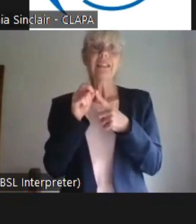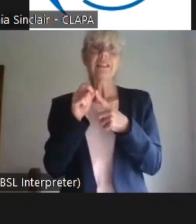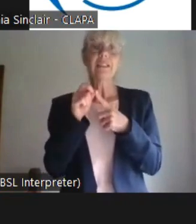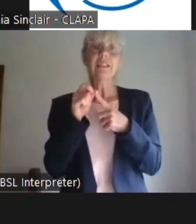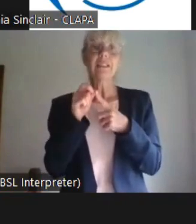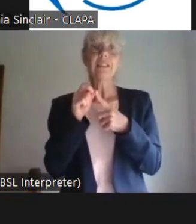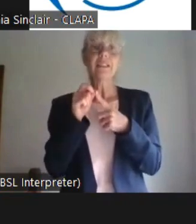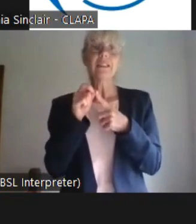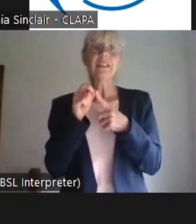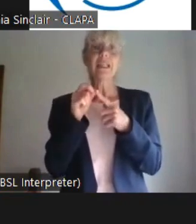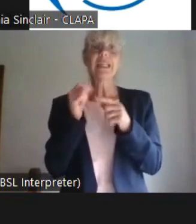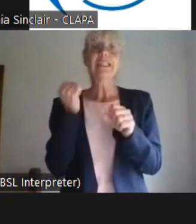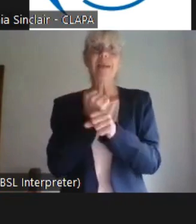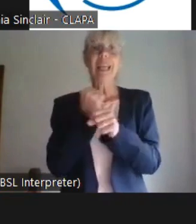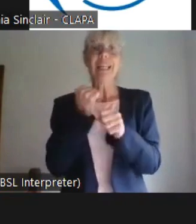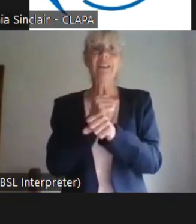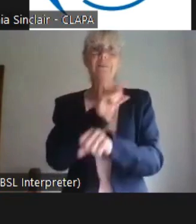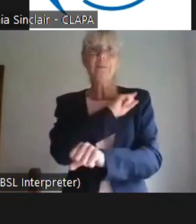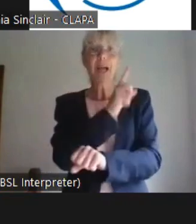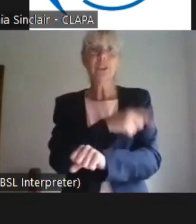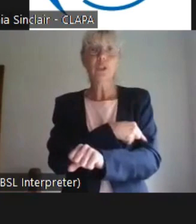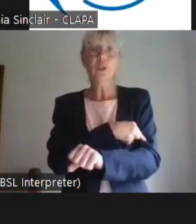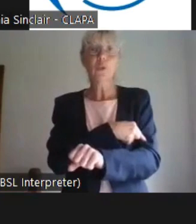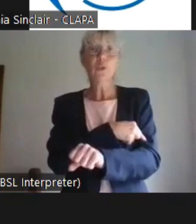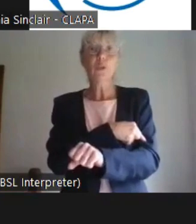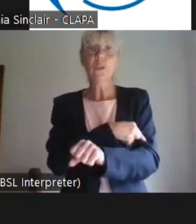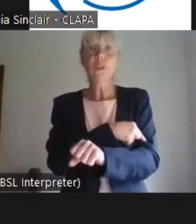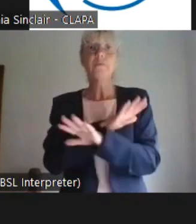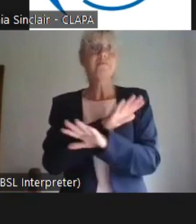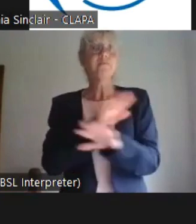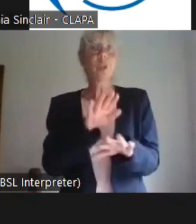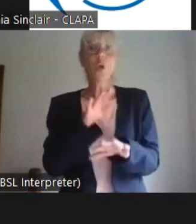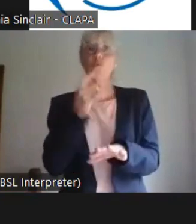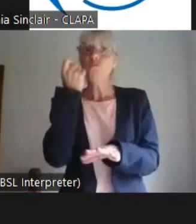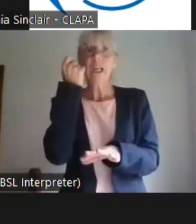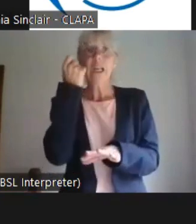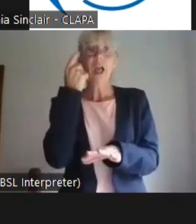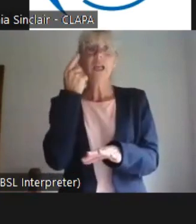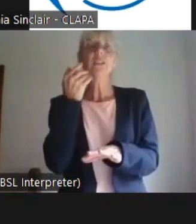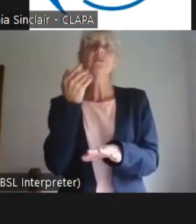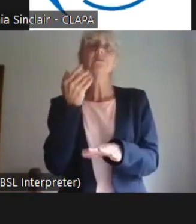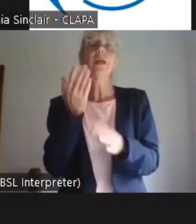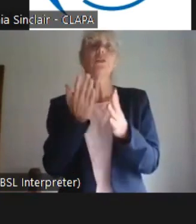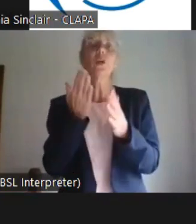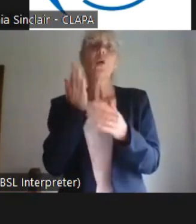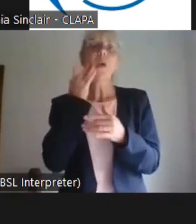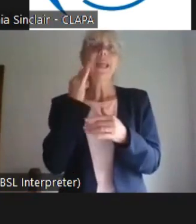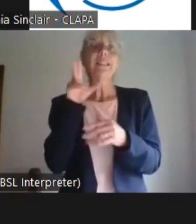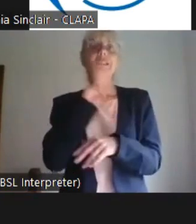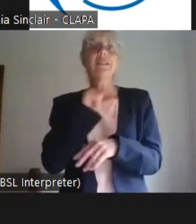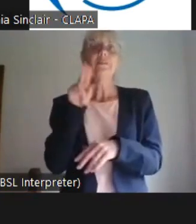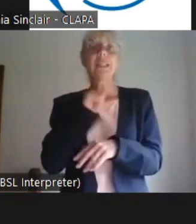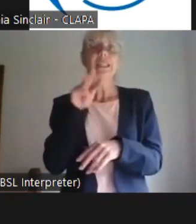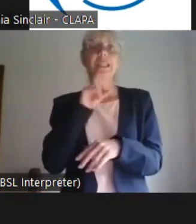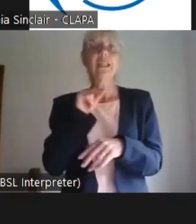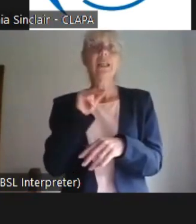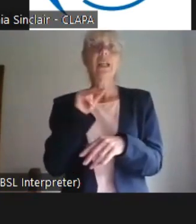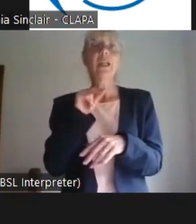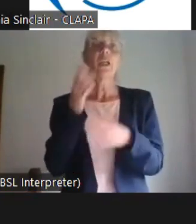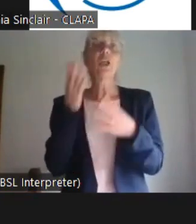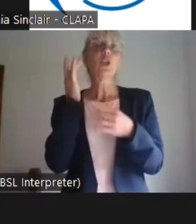it's made of muscle and we don't realize it but during speech that soft palate muscle lifts up